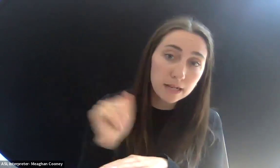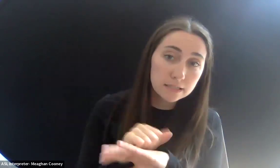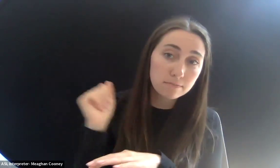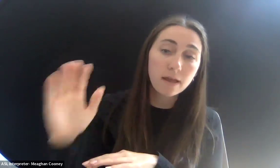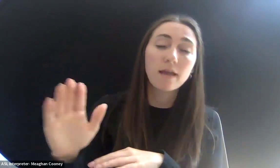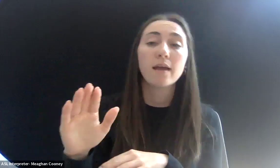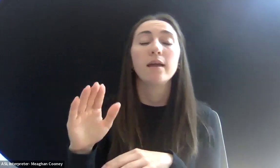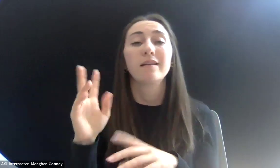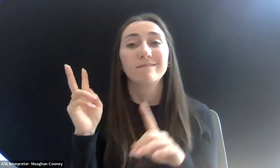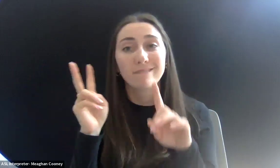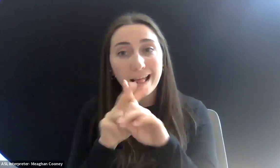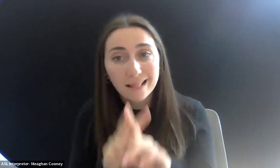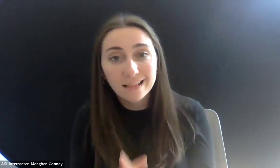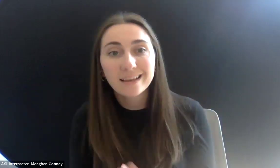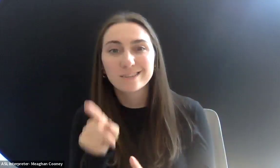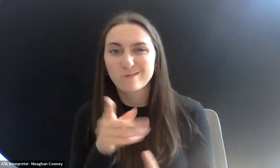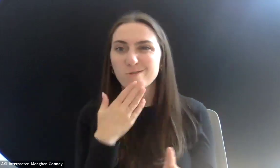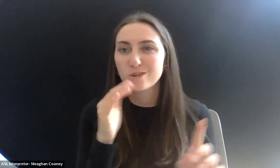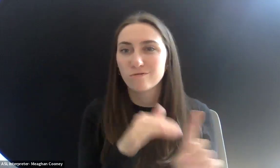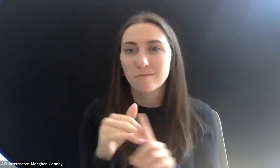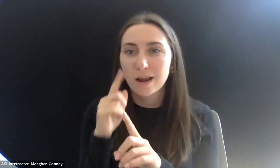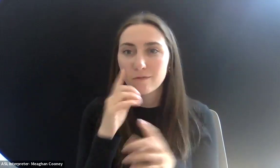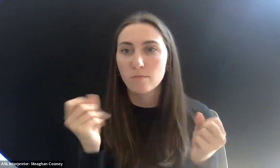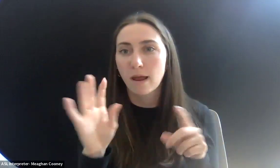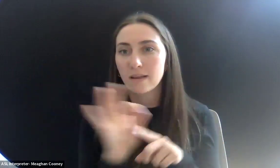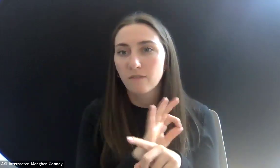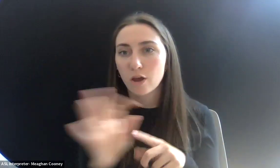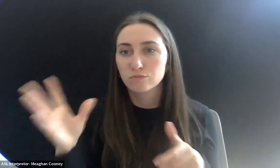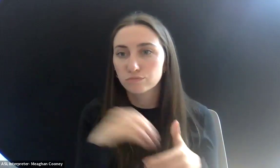functionalities that are available in the tool and why